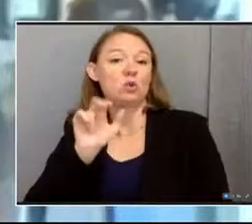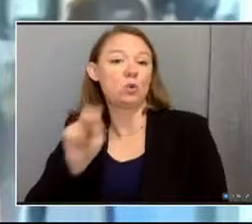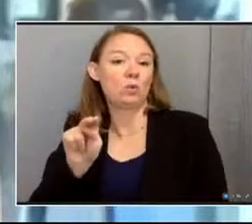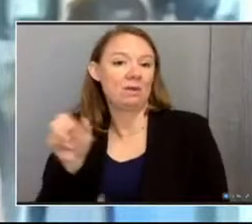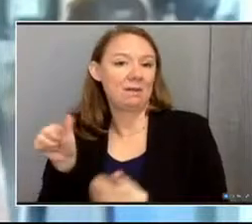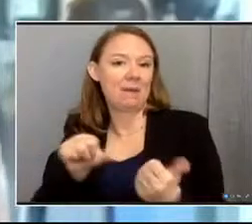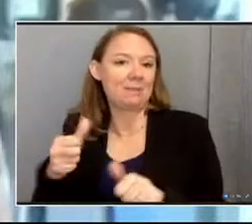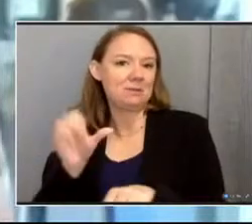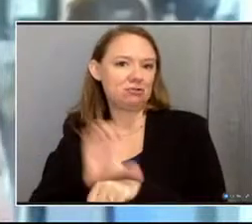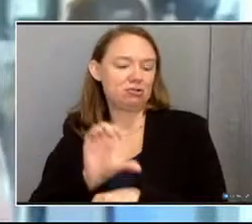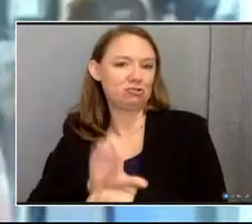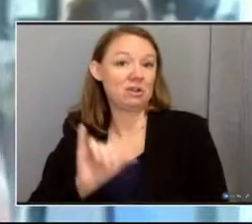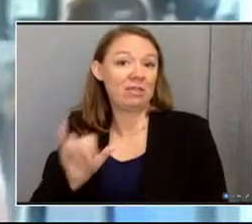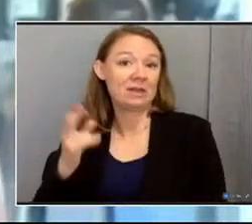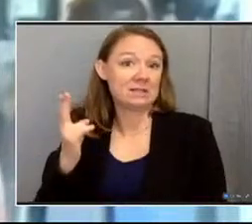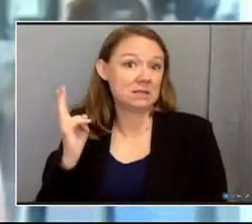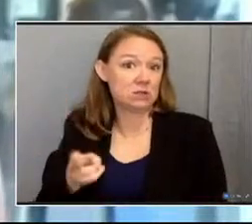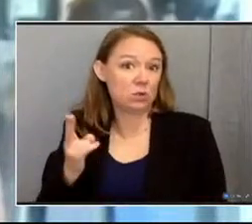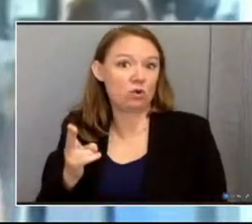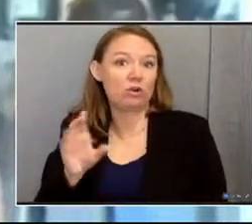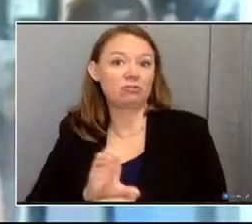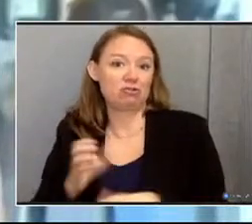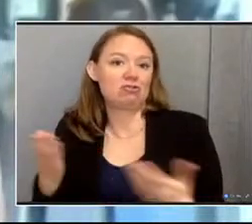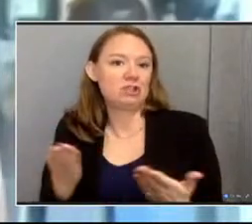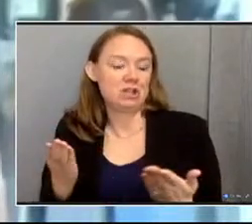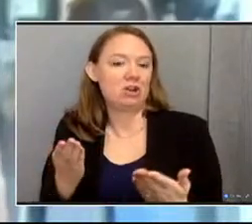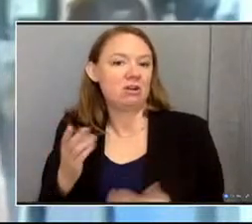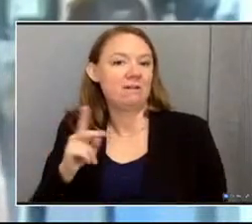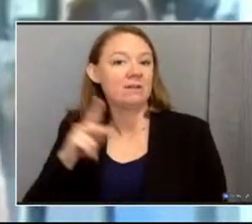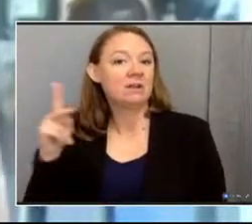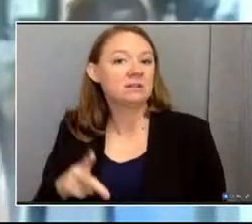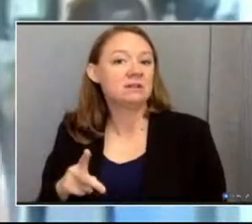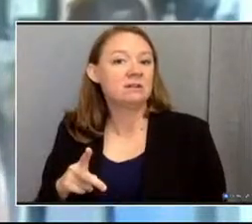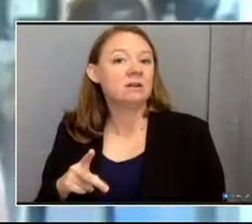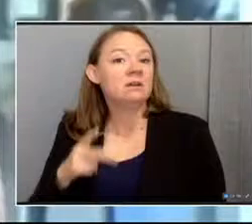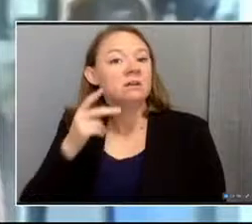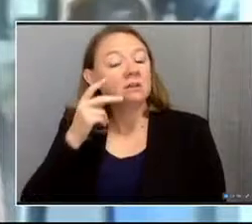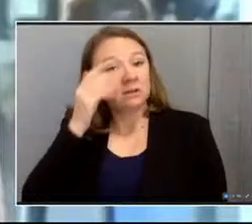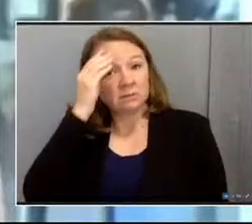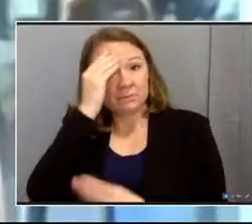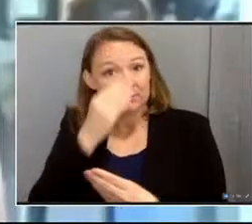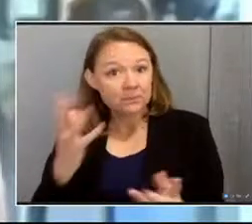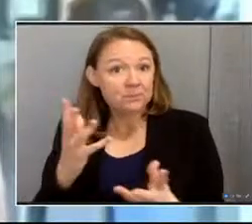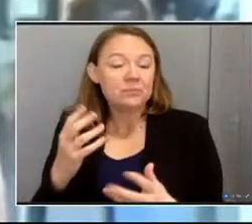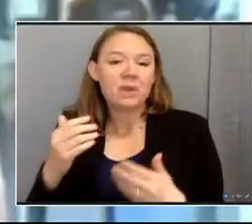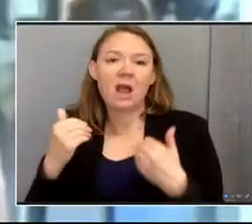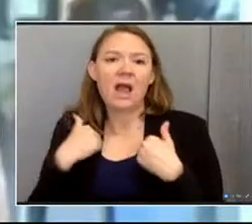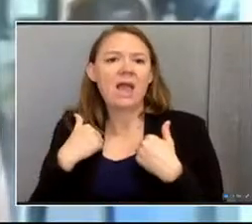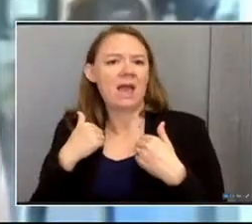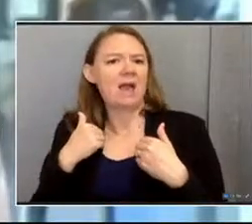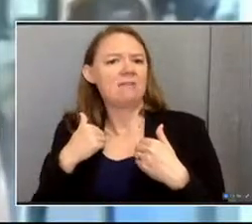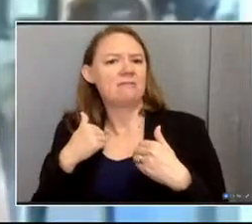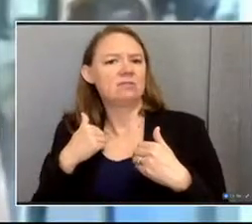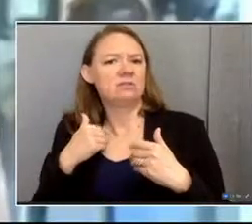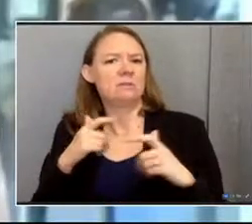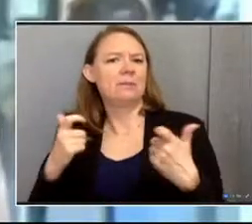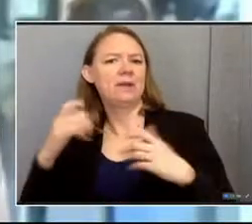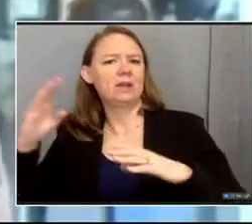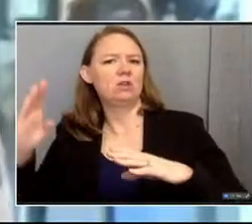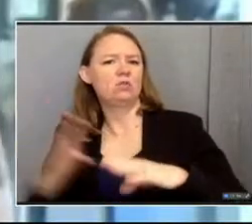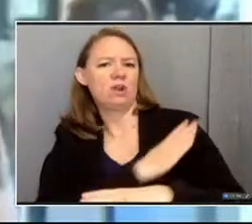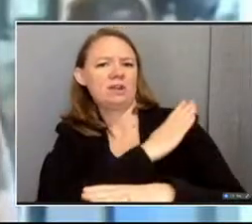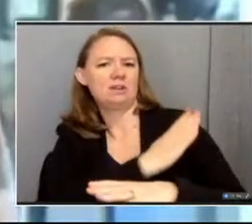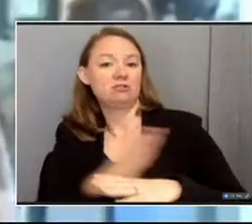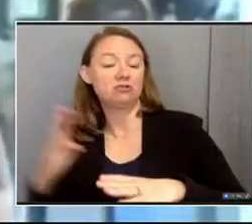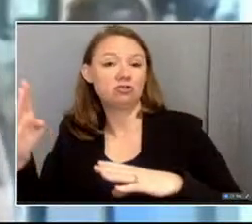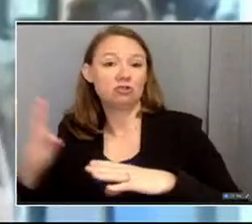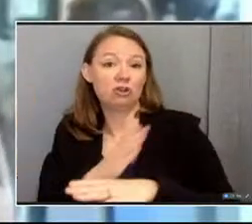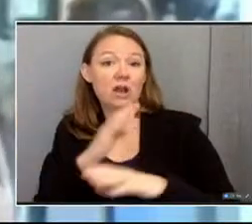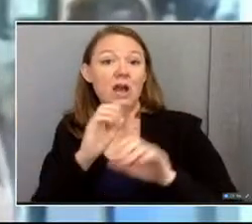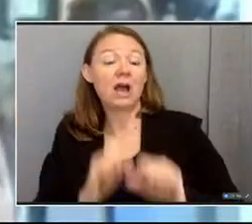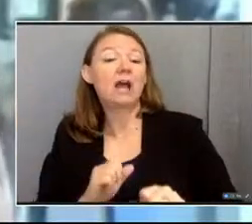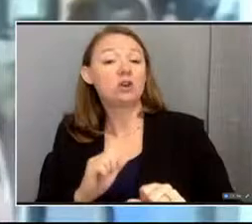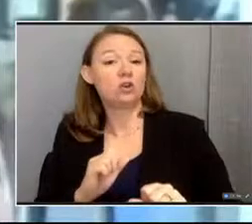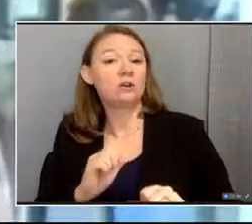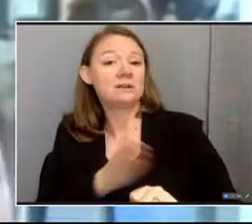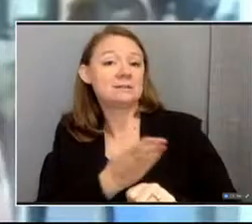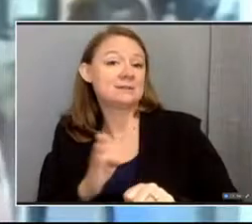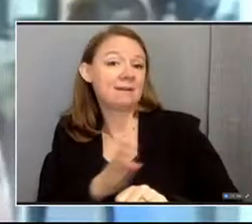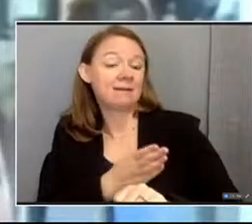here in Philadelphia. And I had a wide range. I could sing from Soprano all the way down to low